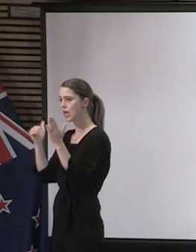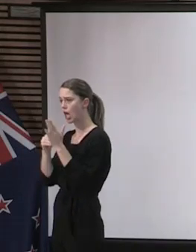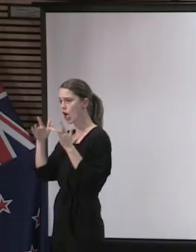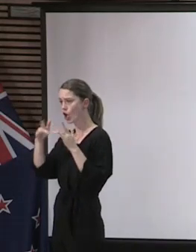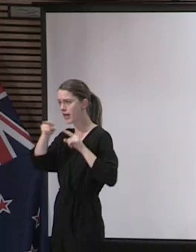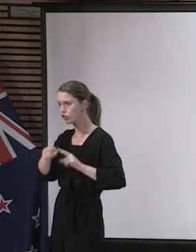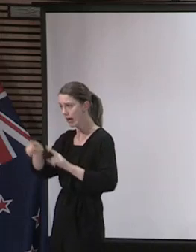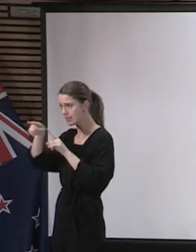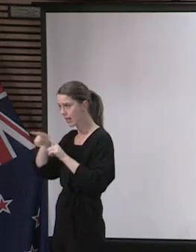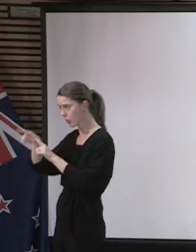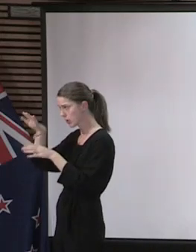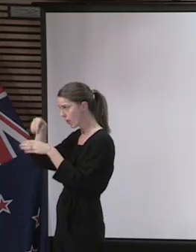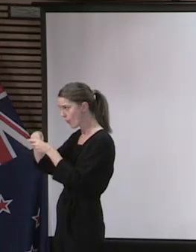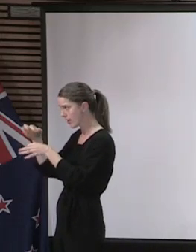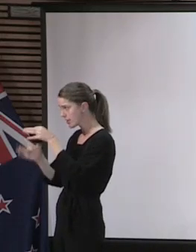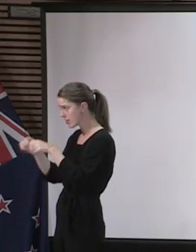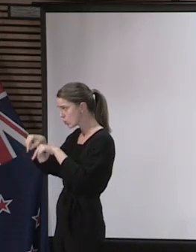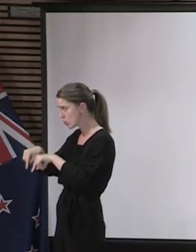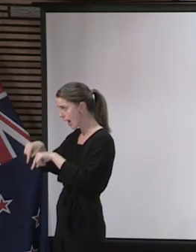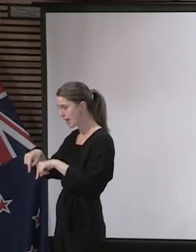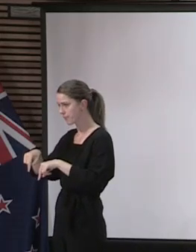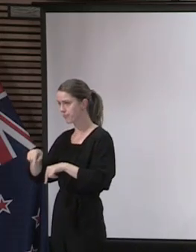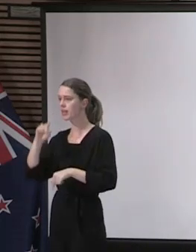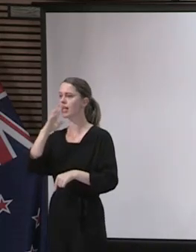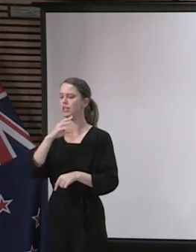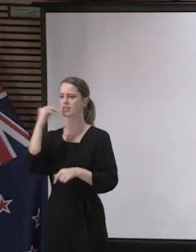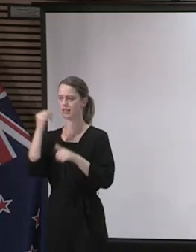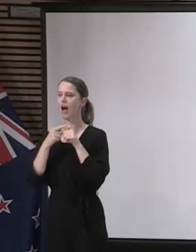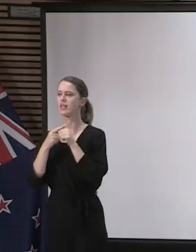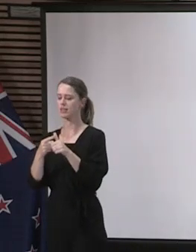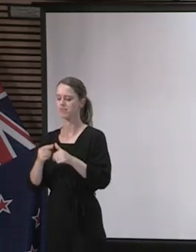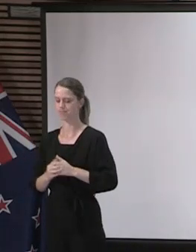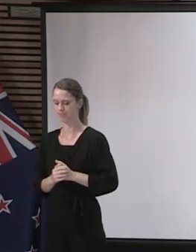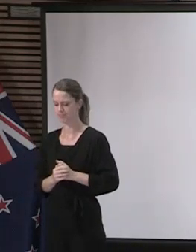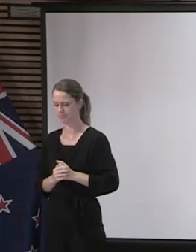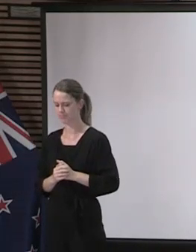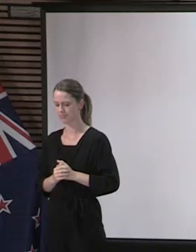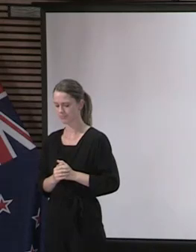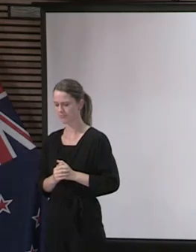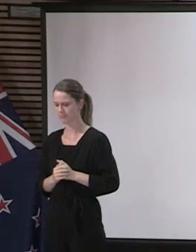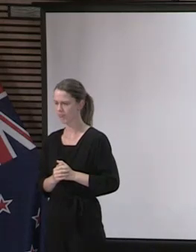To what extent did New Zealand's contact tracing capabilities factor into Cabinet as decision?